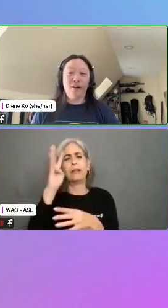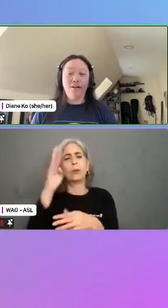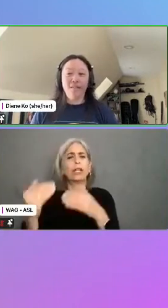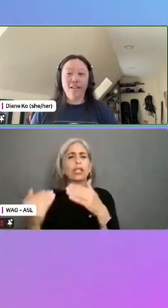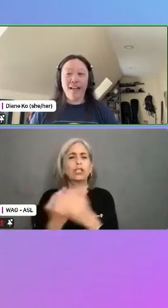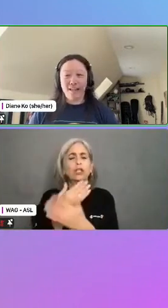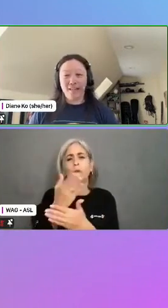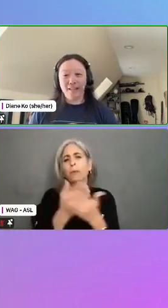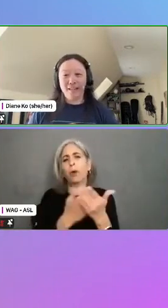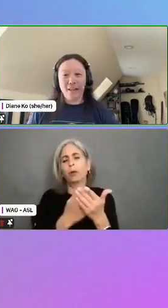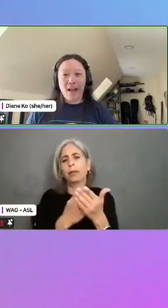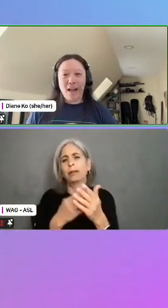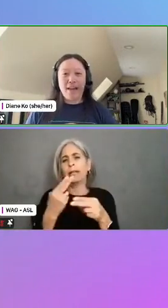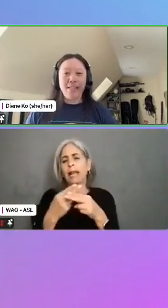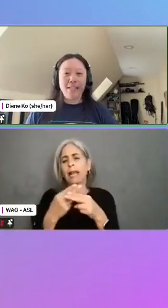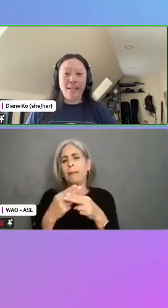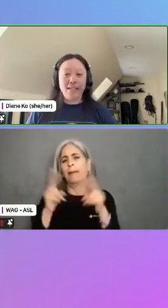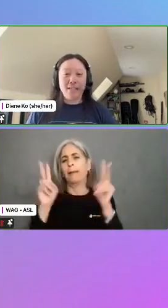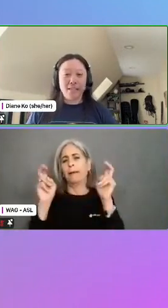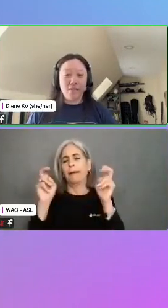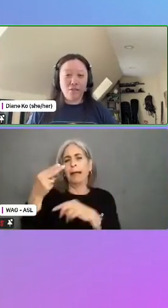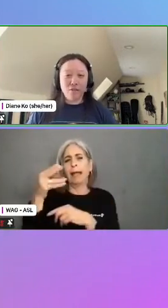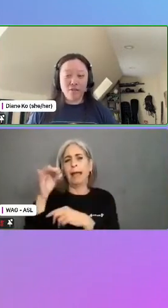desk ID, we're prepending card